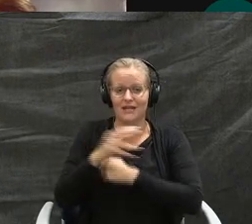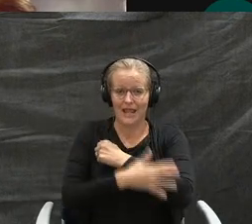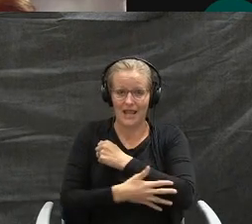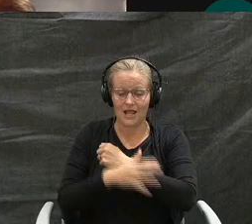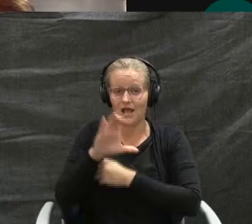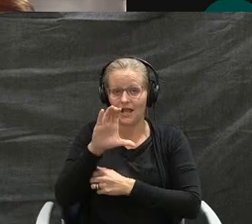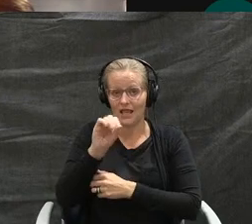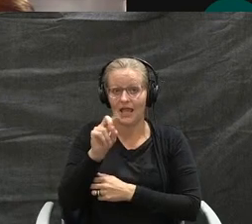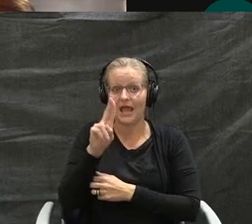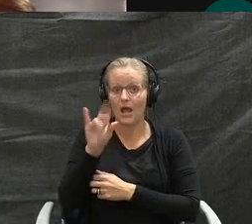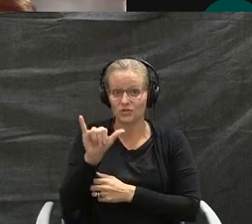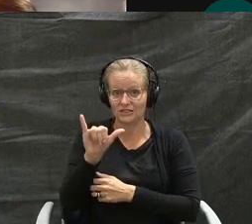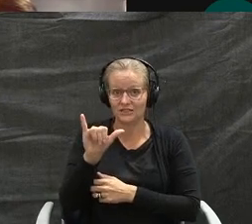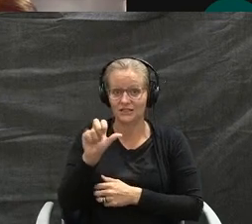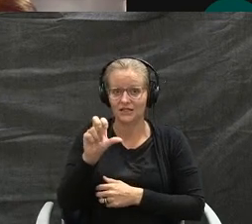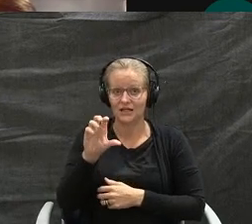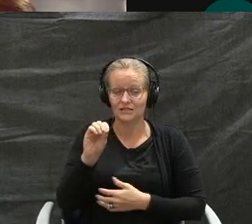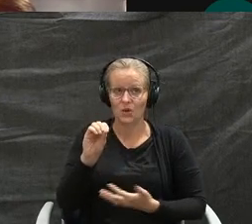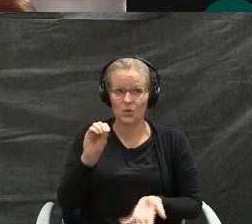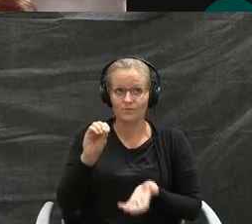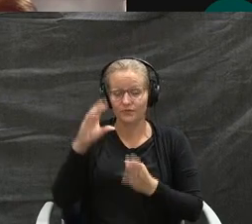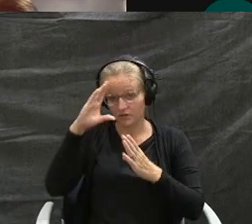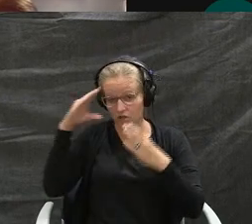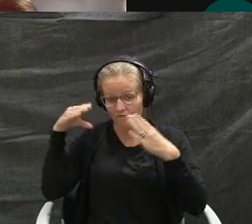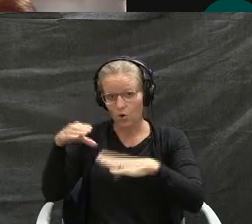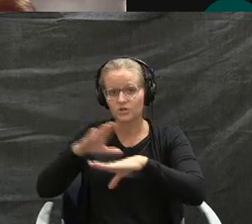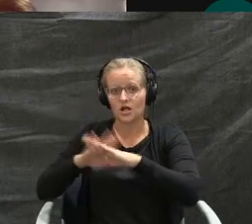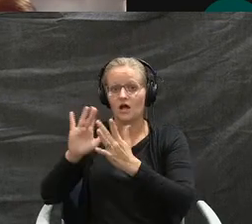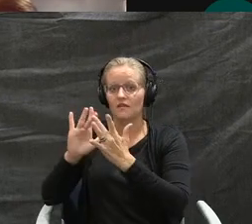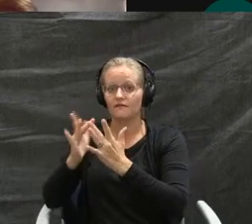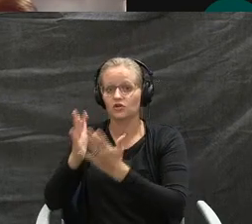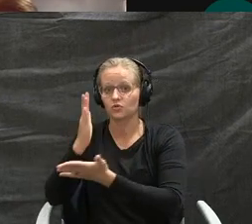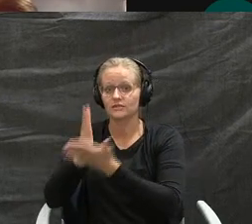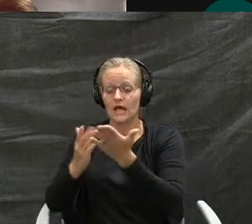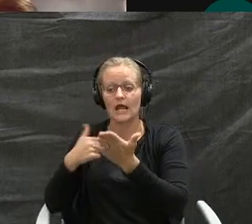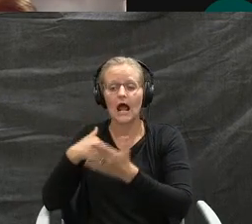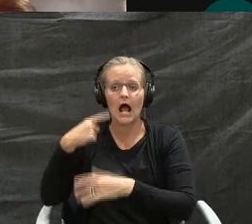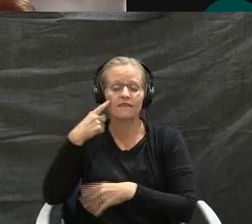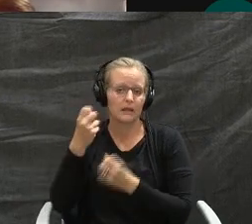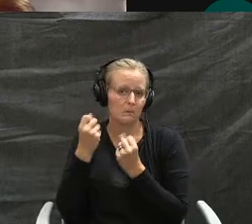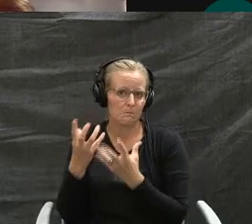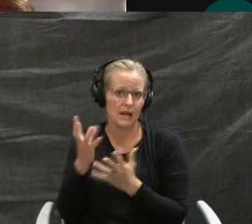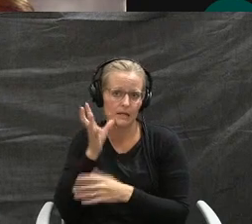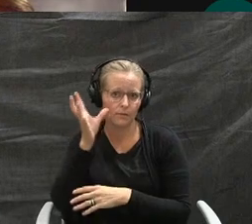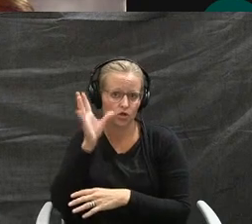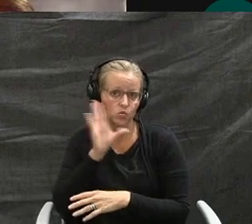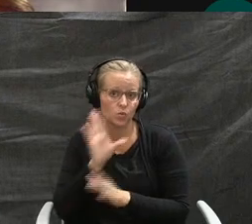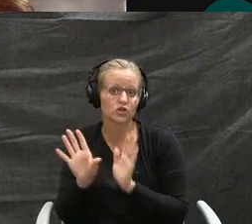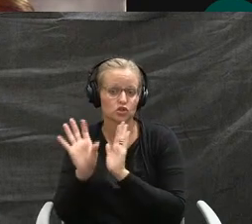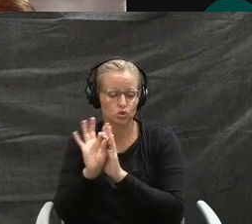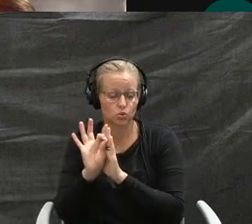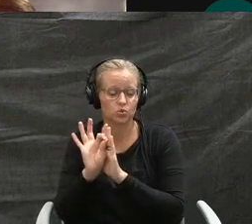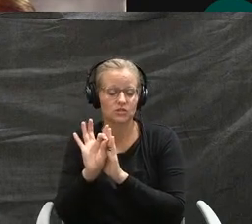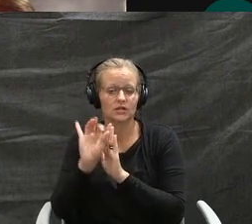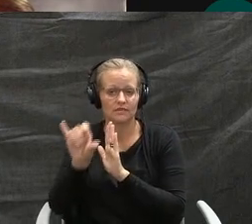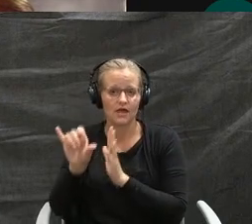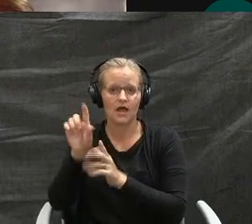We focus on the virtual side and oxy. Many parents will also choose that. That was one thing that that was critical for Maine